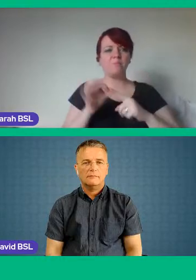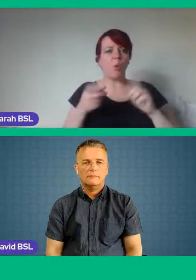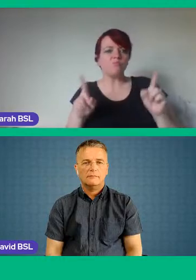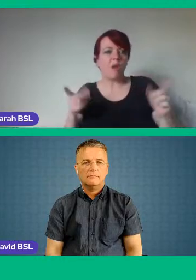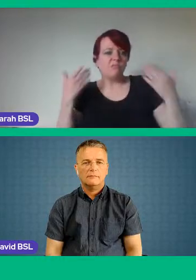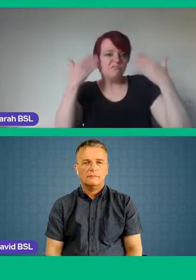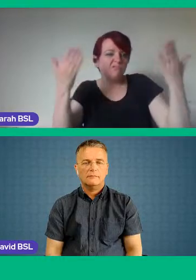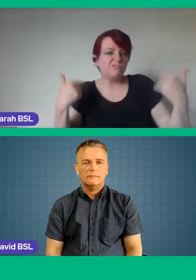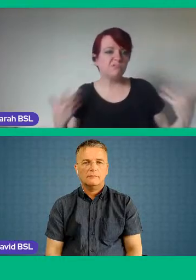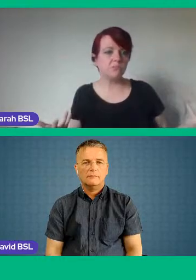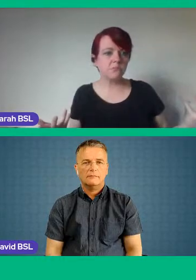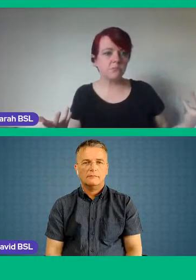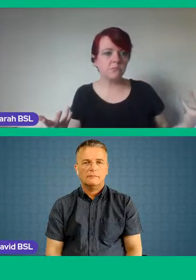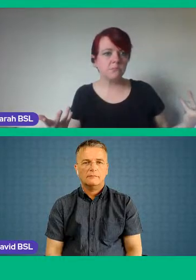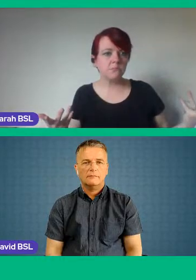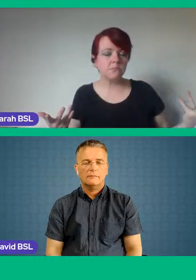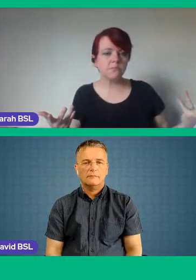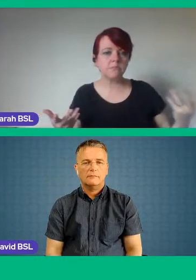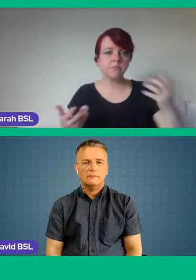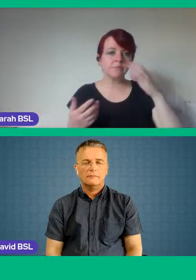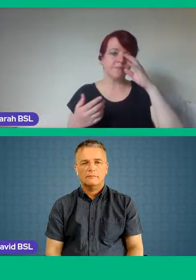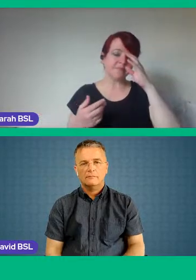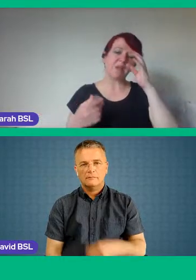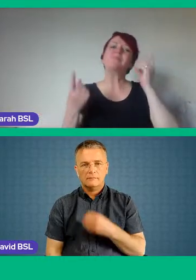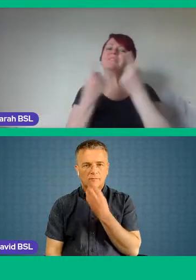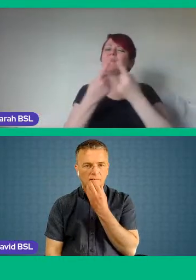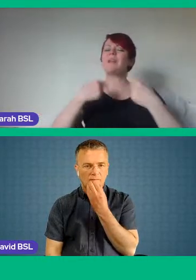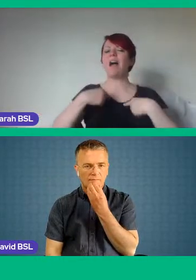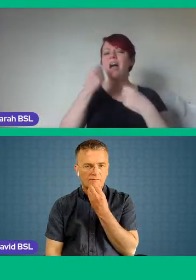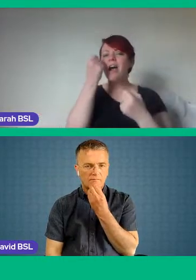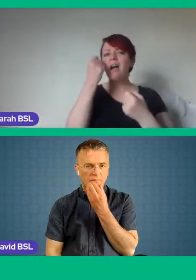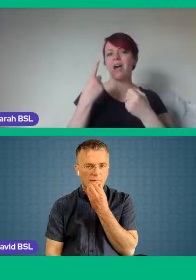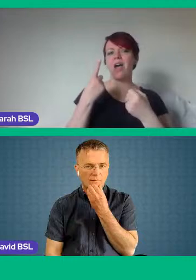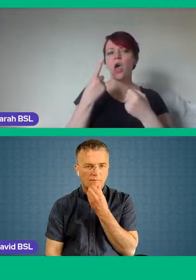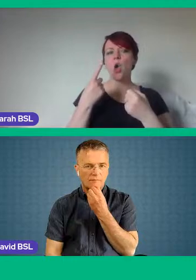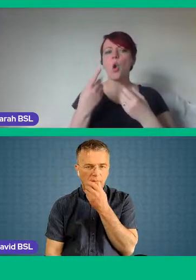And something that I realised with the lullabies.